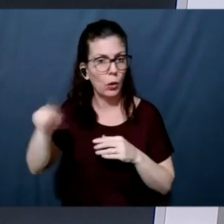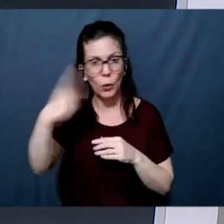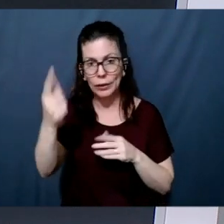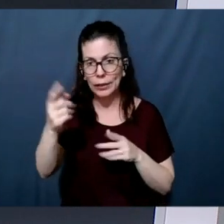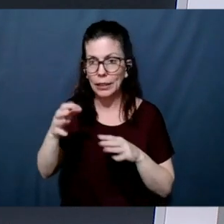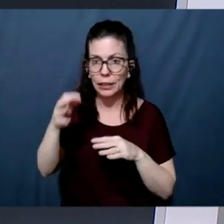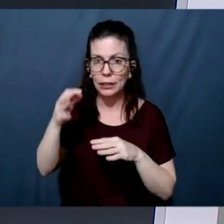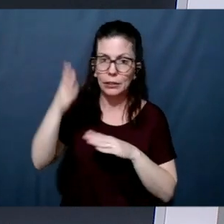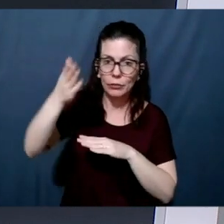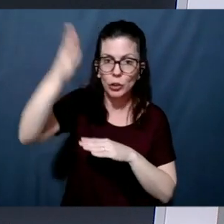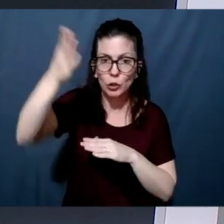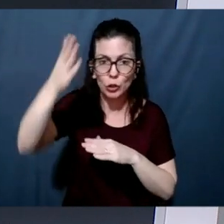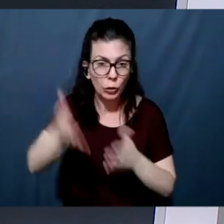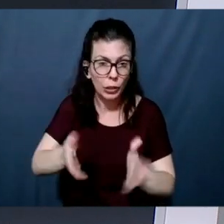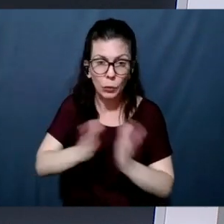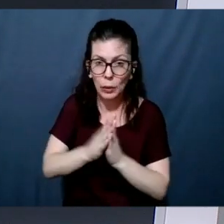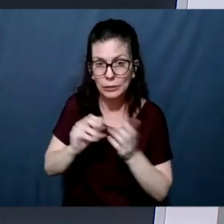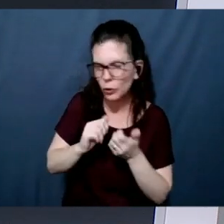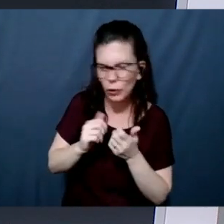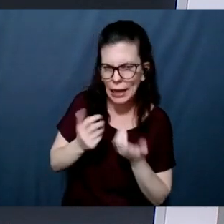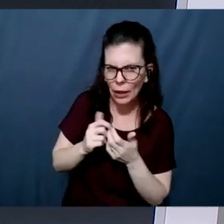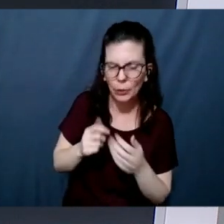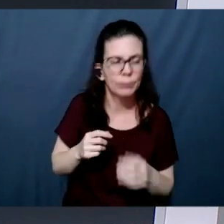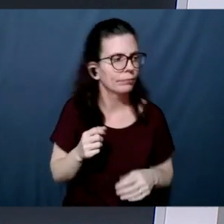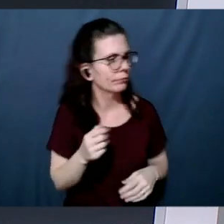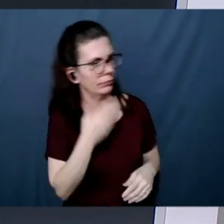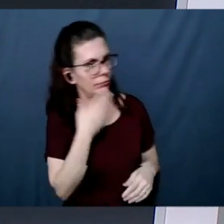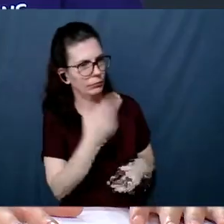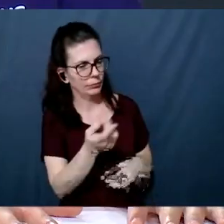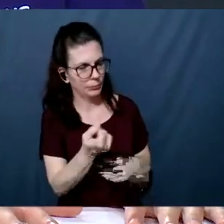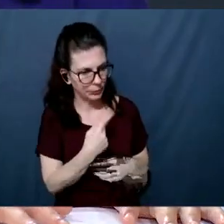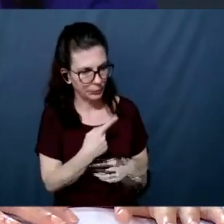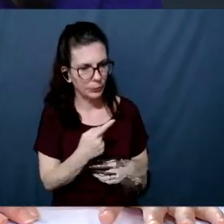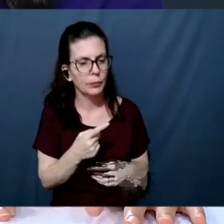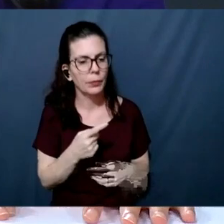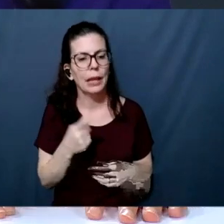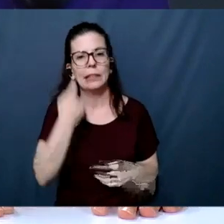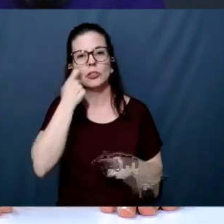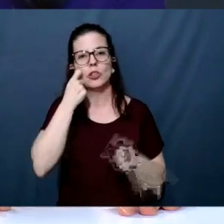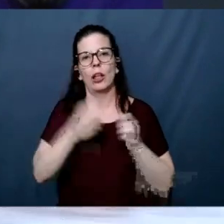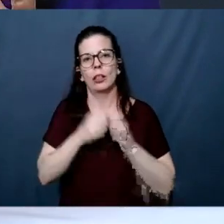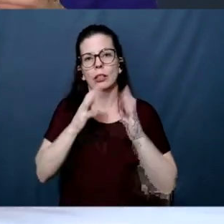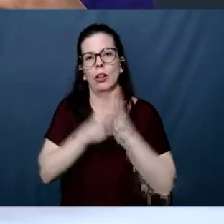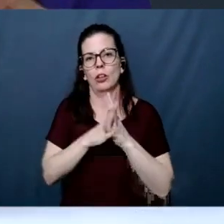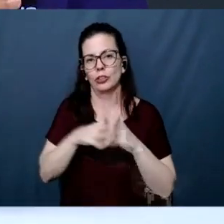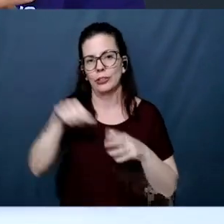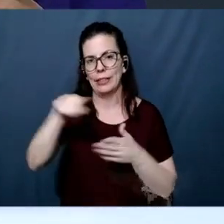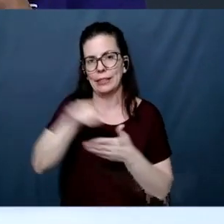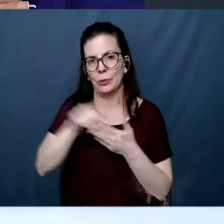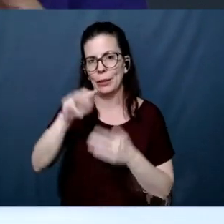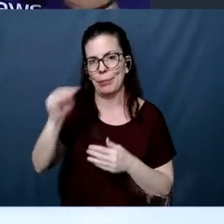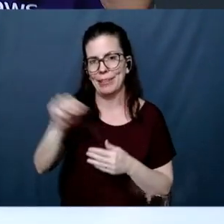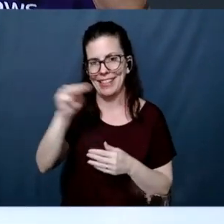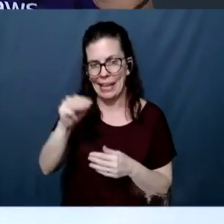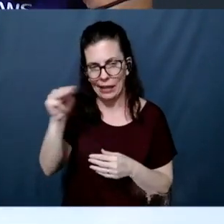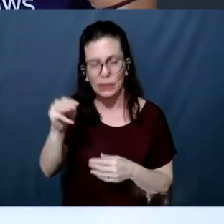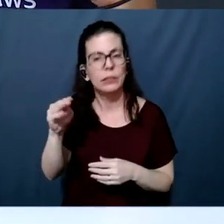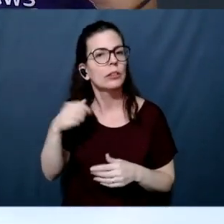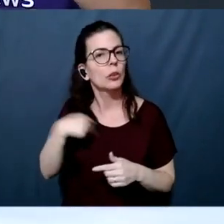Good question. So it's because it just launched on Monday, we have components that are built by the broader community